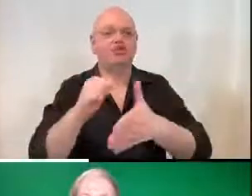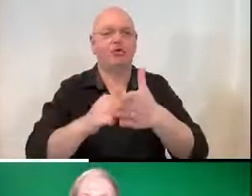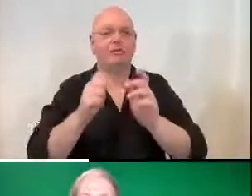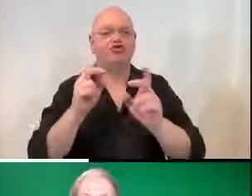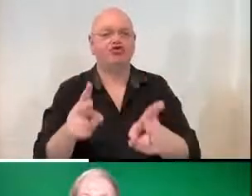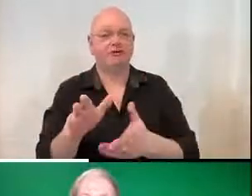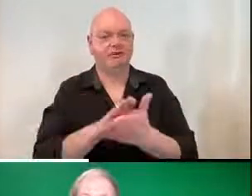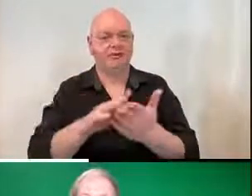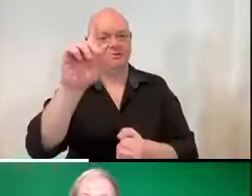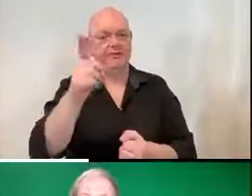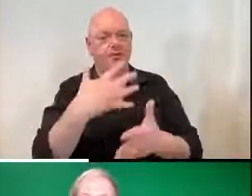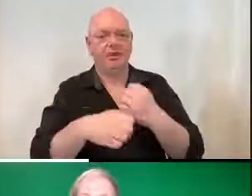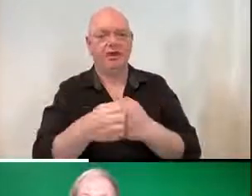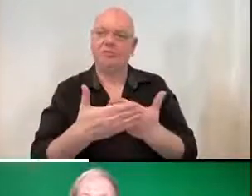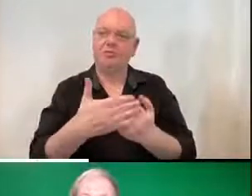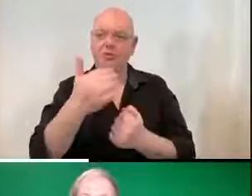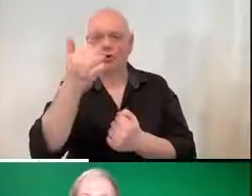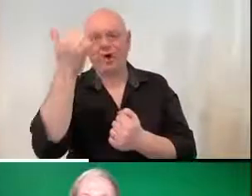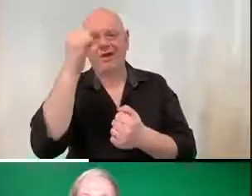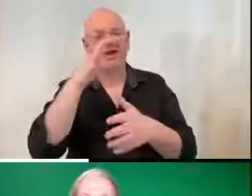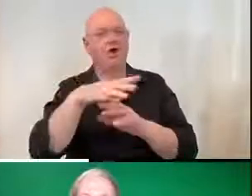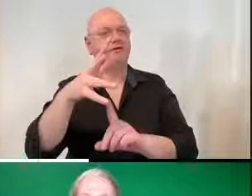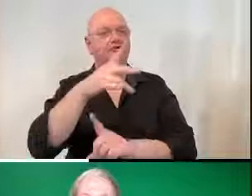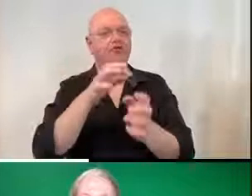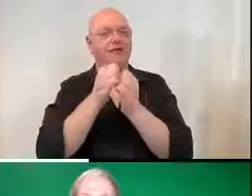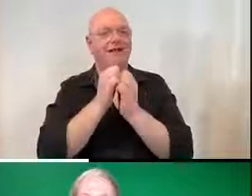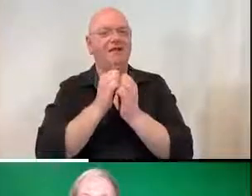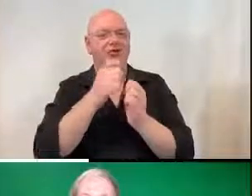overview and I won't speak to all of the text but if we